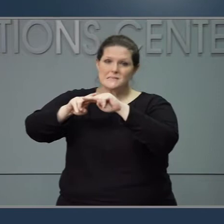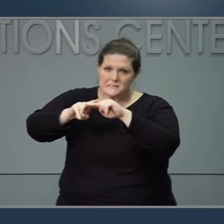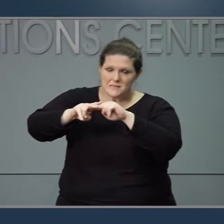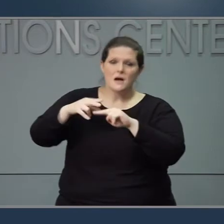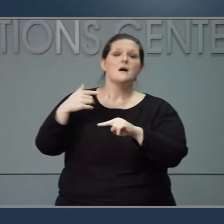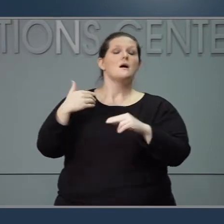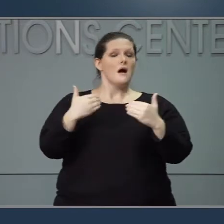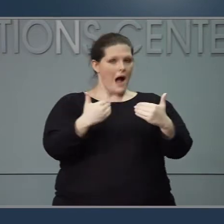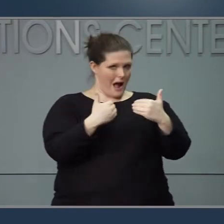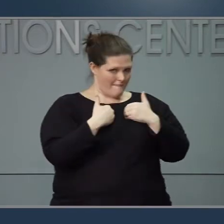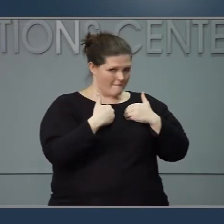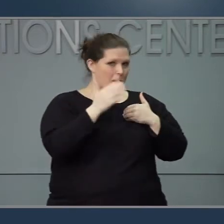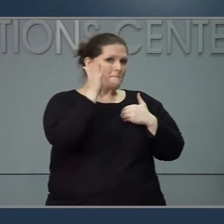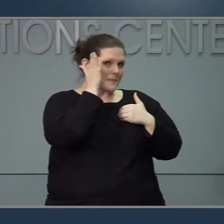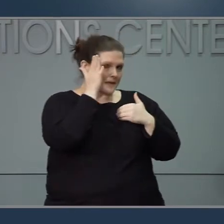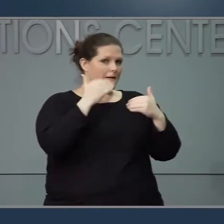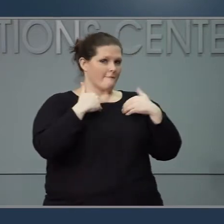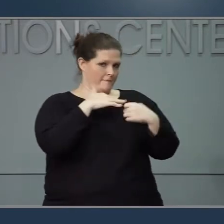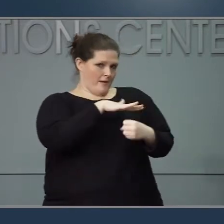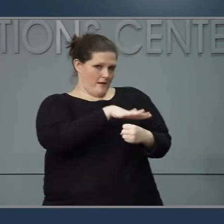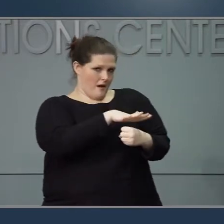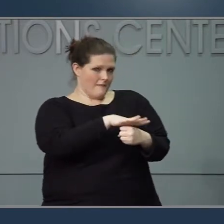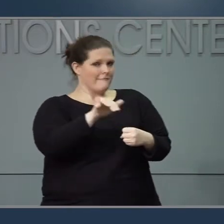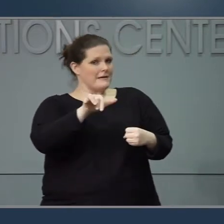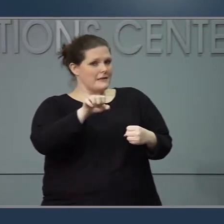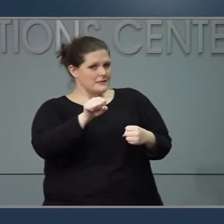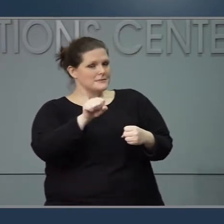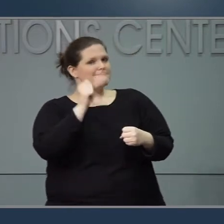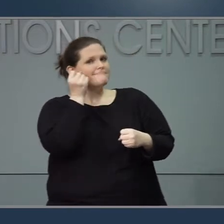Y ESO VA A DAÑAR EL NÚMERO DE TRABAJOS QUE TENEMOS. TOMÉ EL